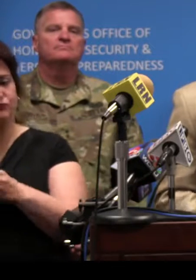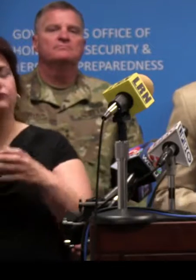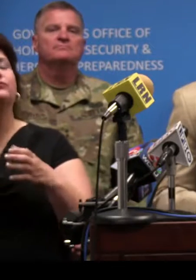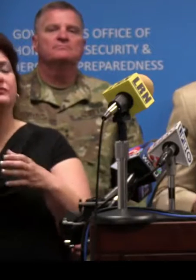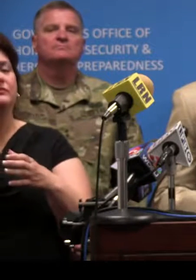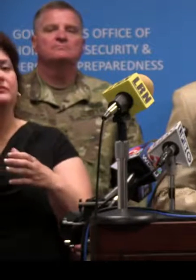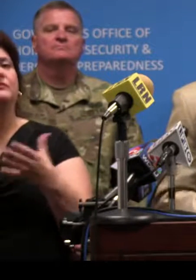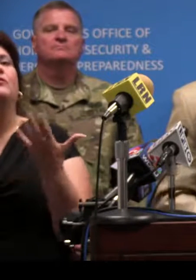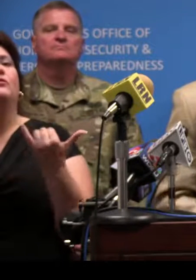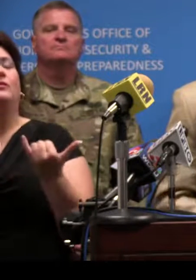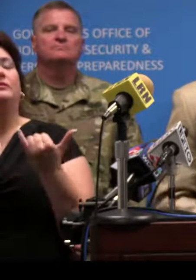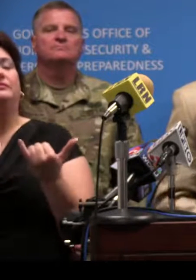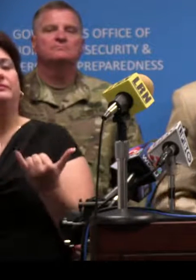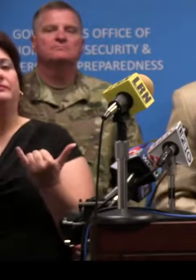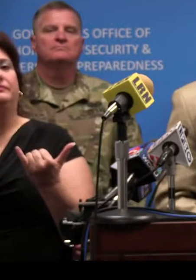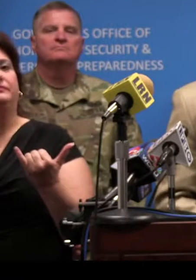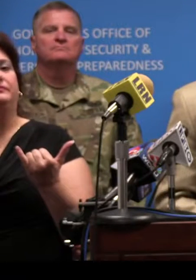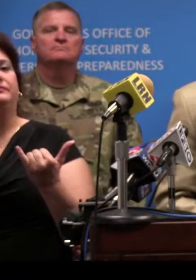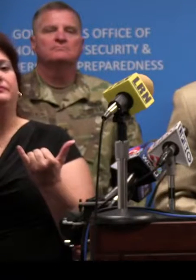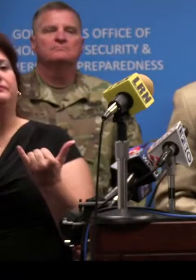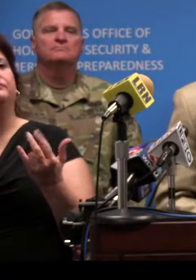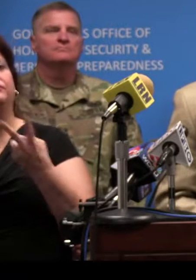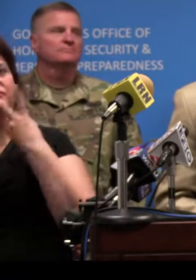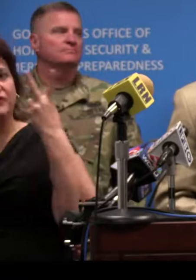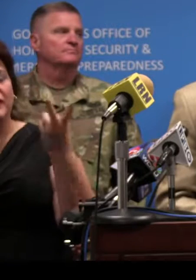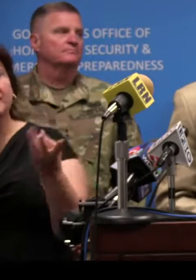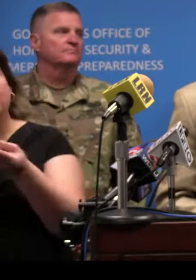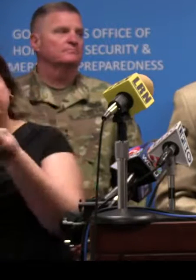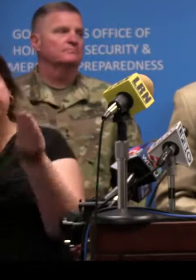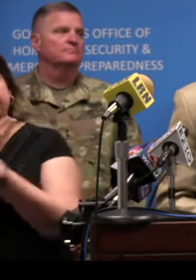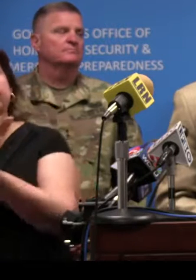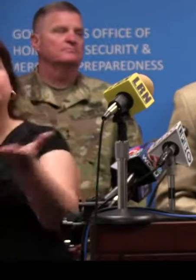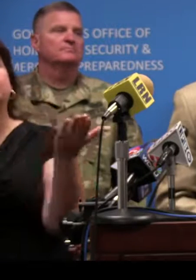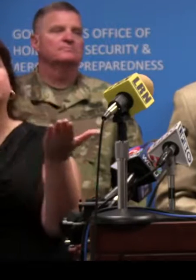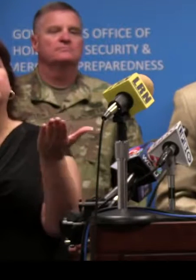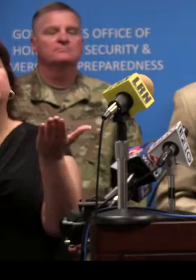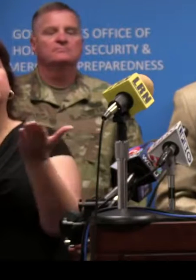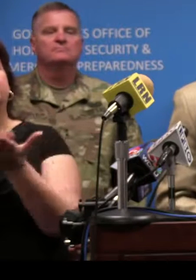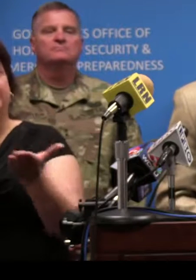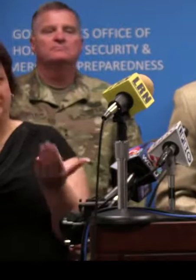wanted to take a minute and visit with you all this morning to allow the